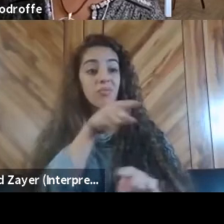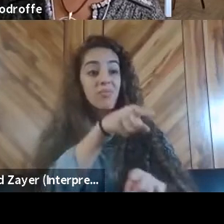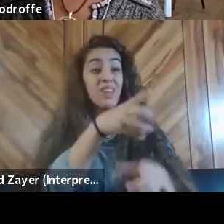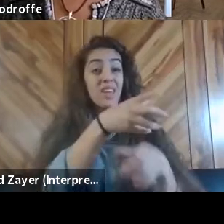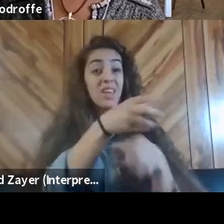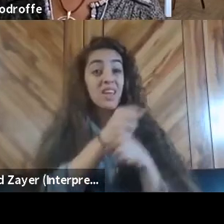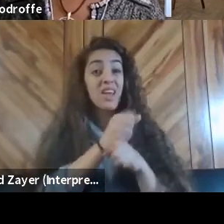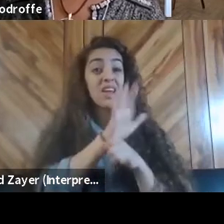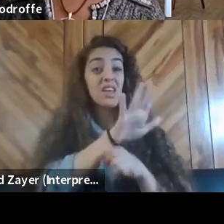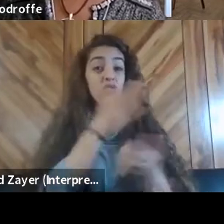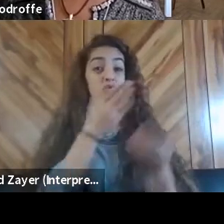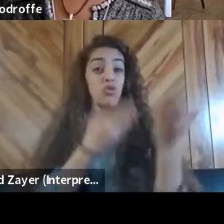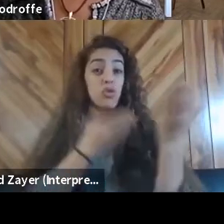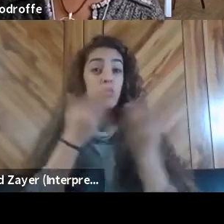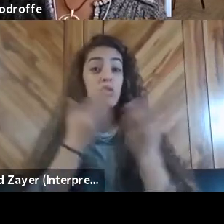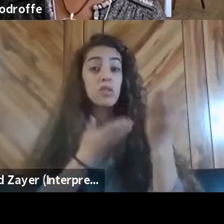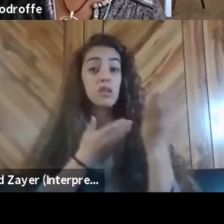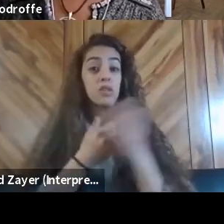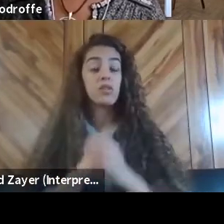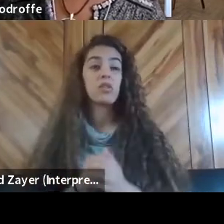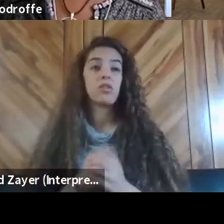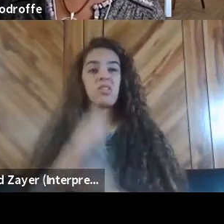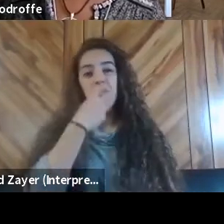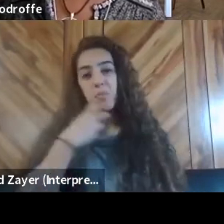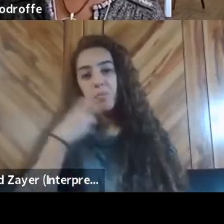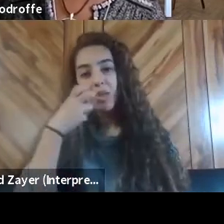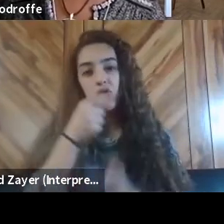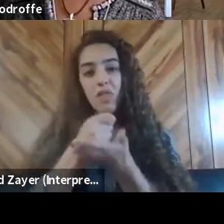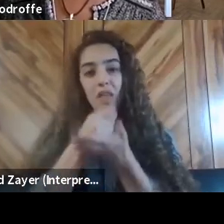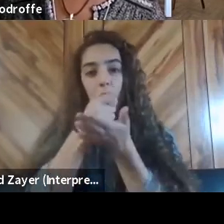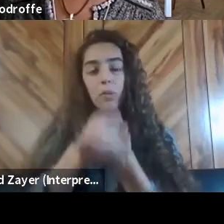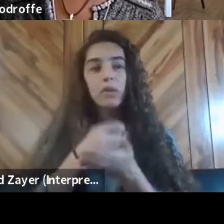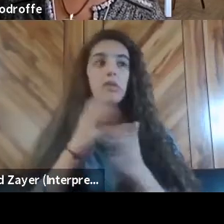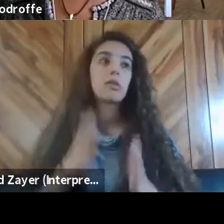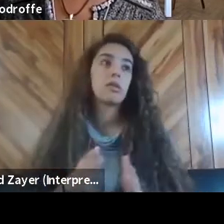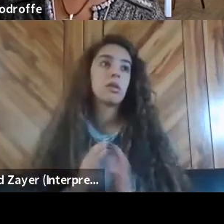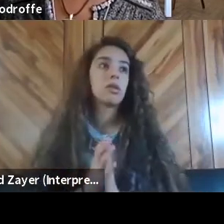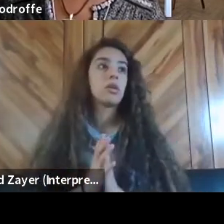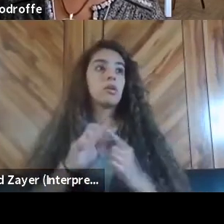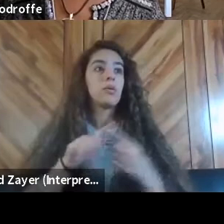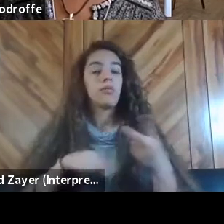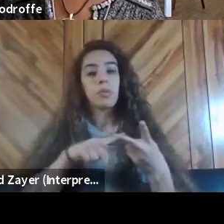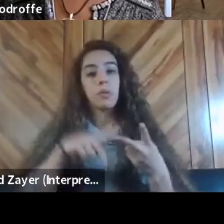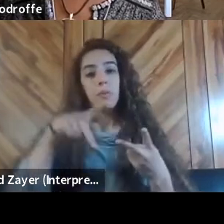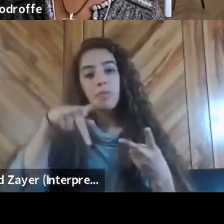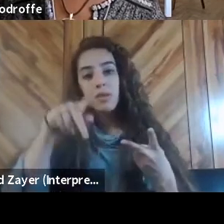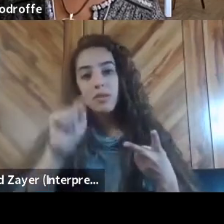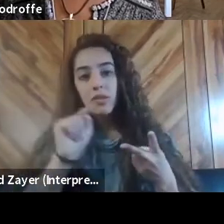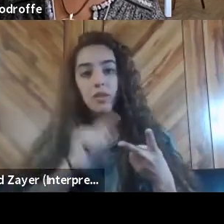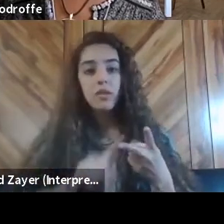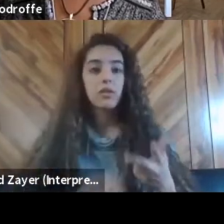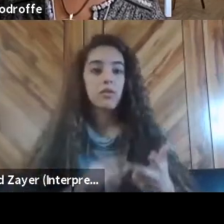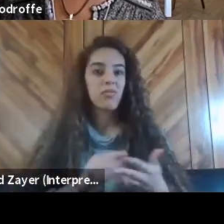coming in, because we would have a speech therapist and, you know, physical therapy and therapy, a few others that